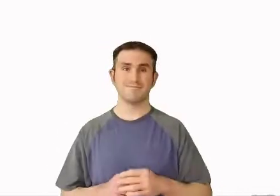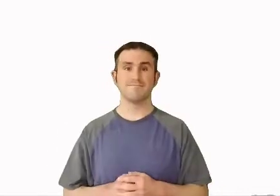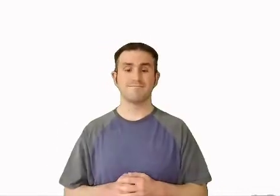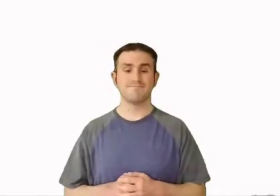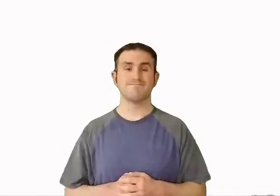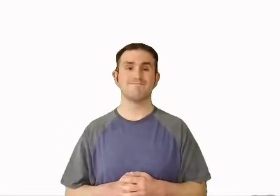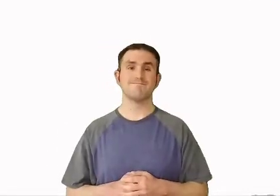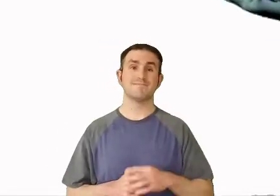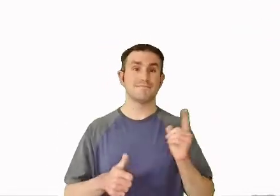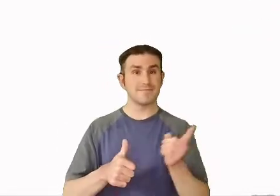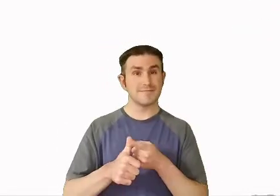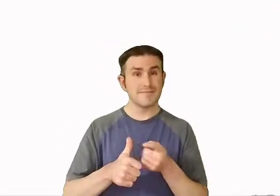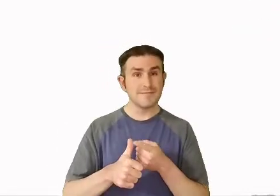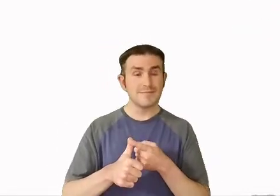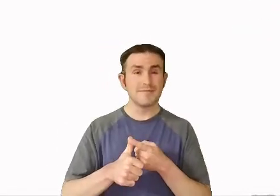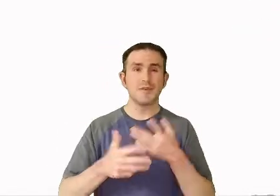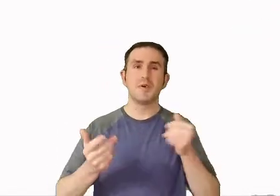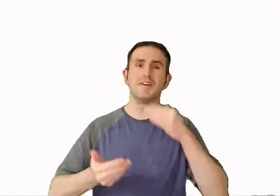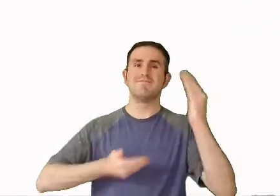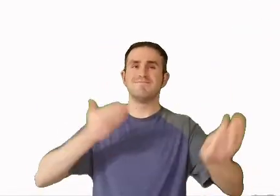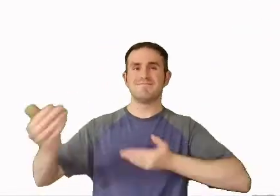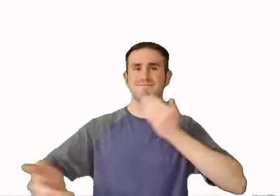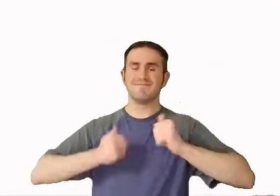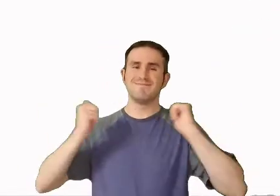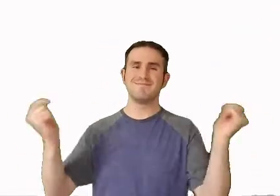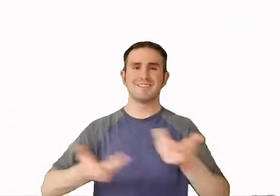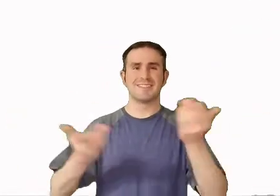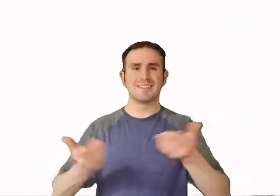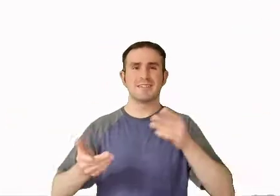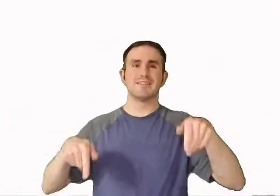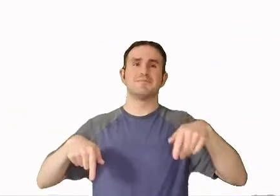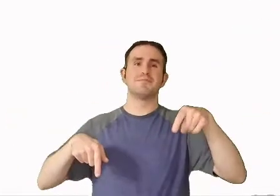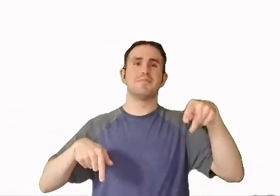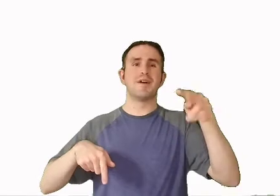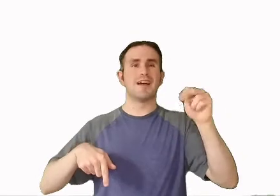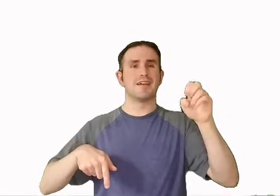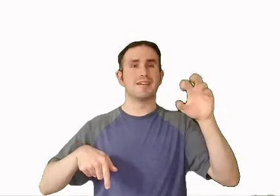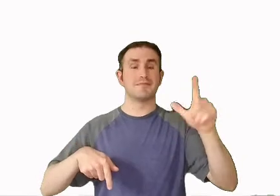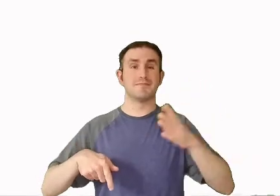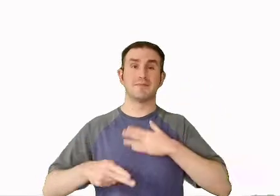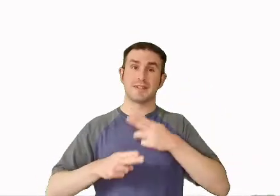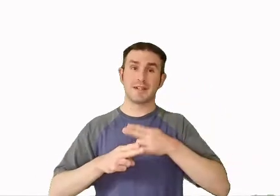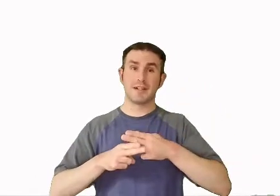Well, uh first of all, I want to welcome everyone here to this panel! My name is